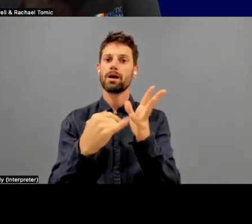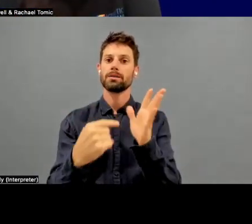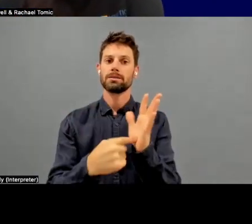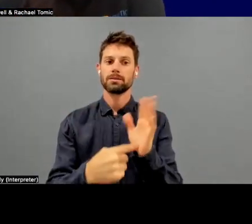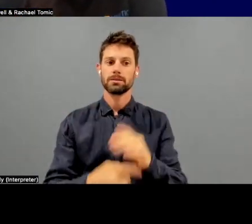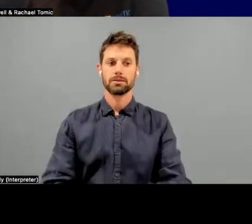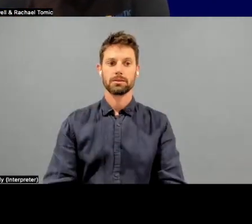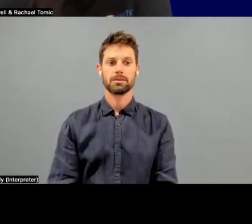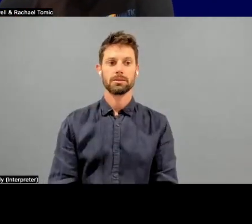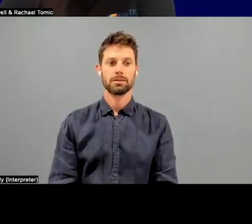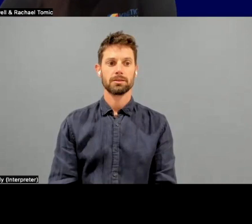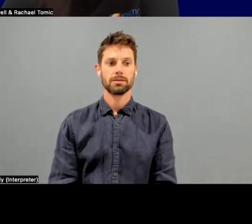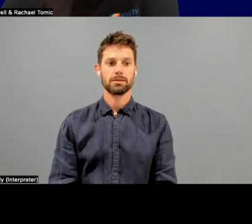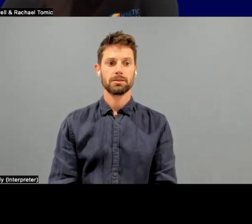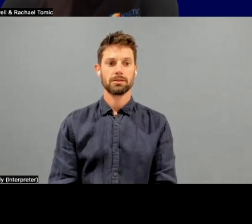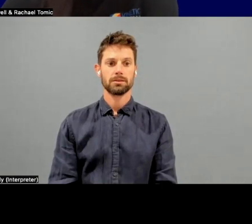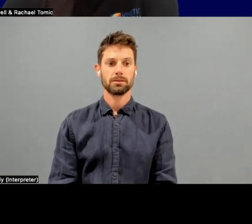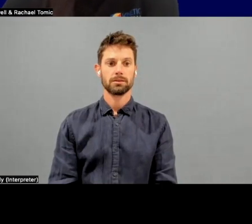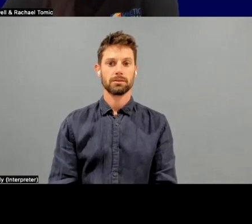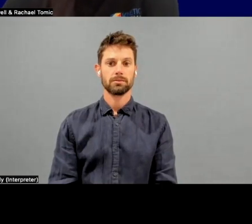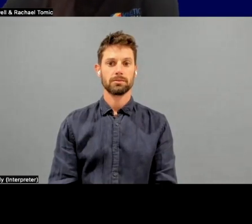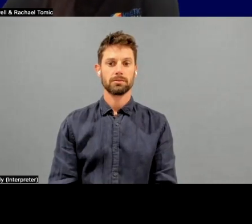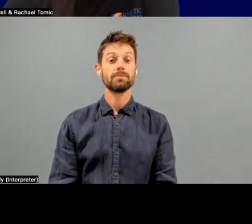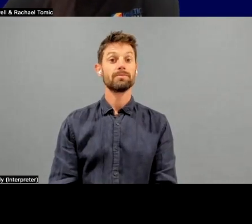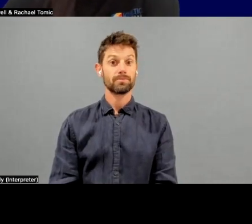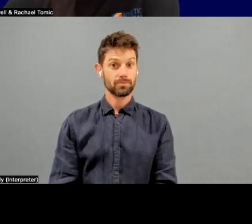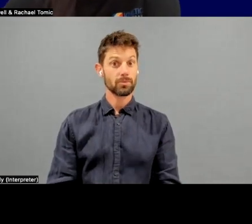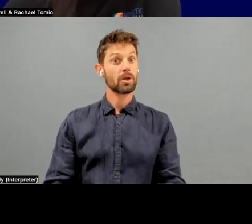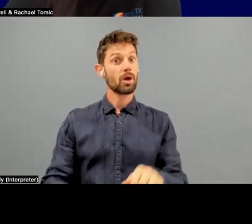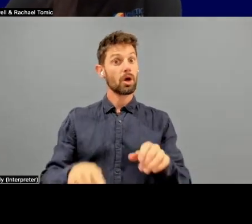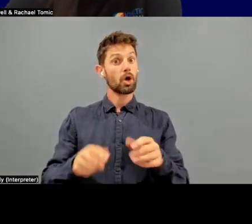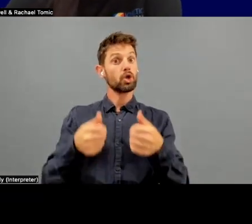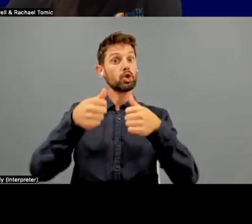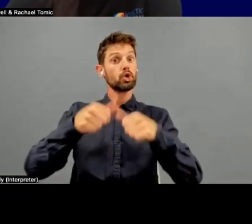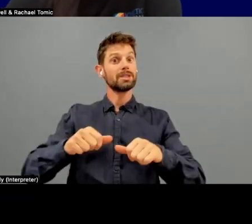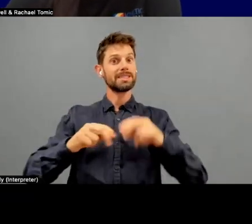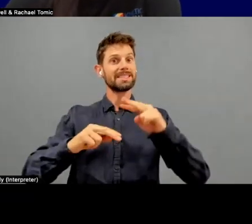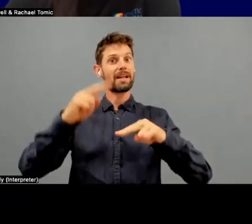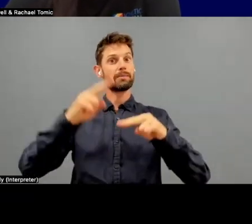Use of the developmental journal for babies and children with visual impairment